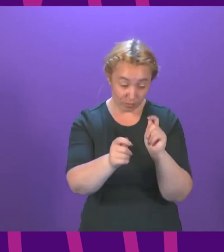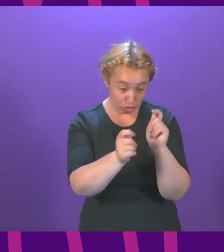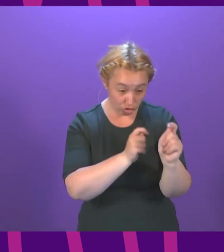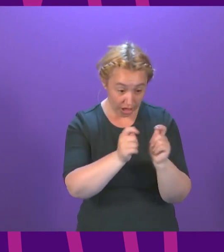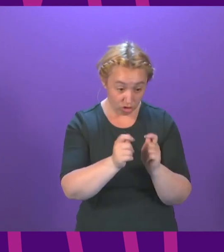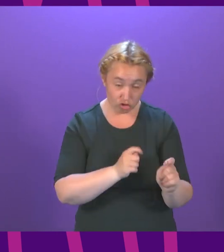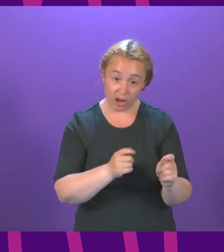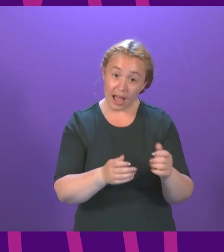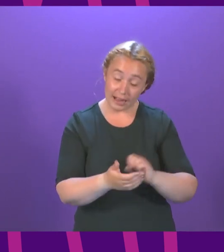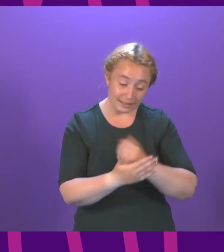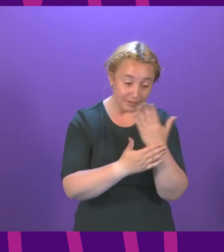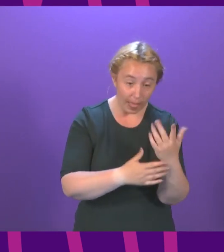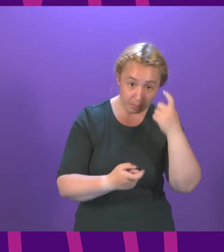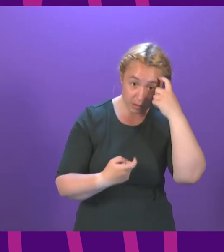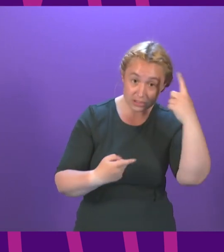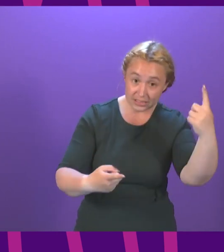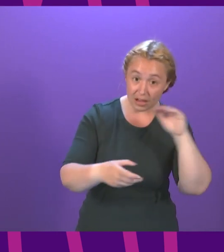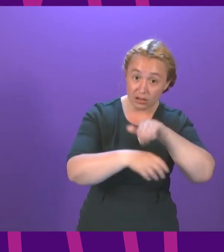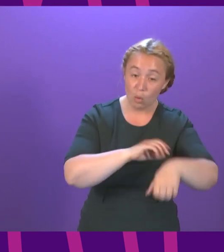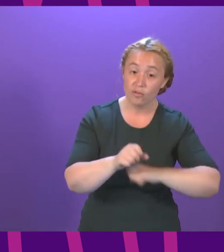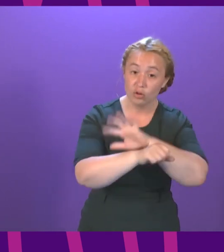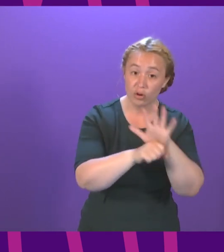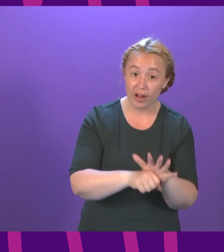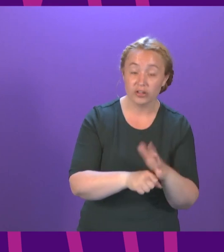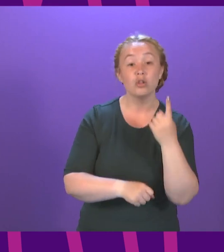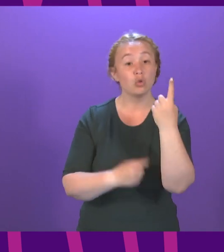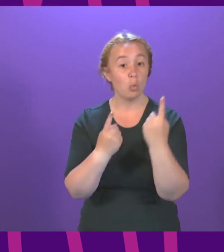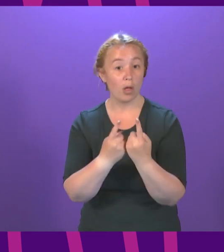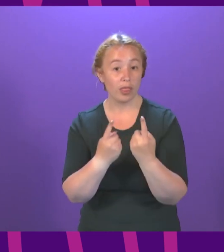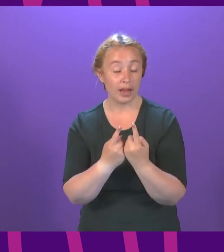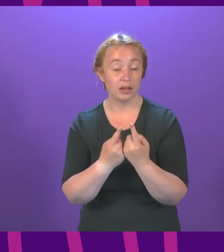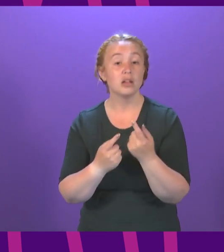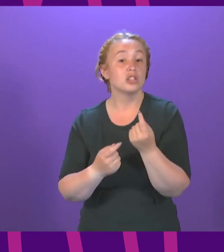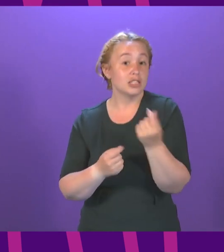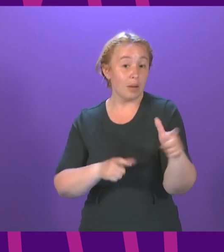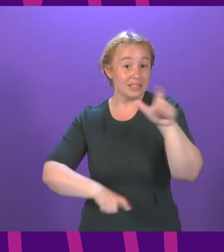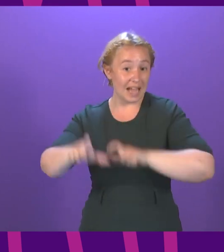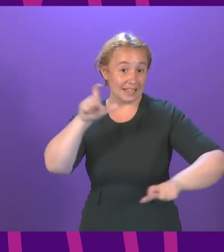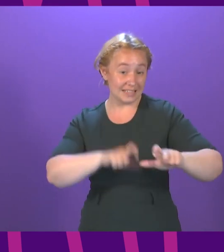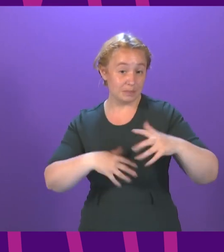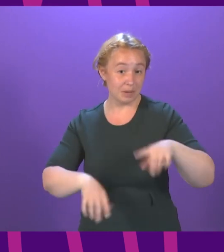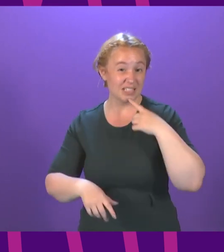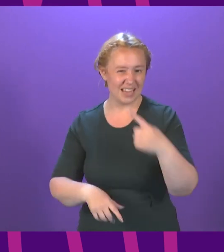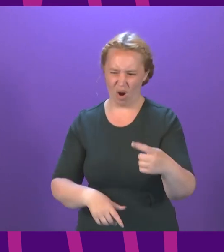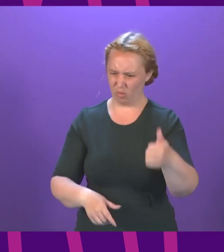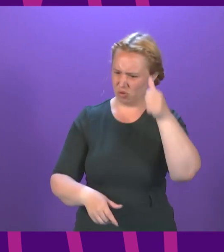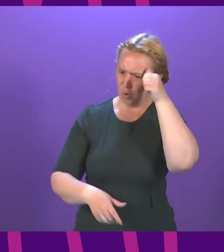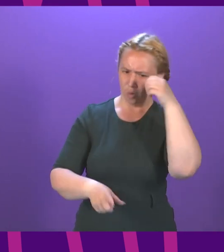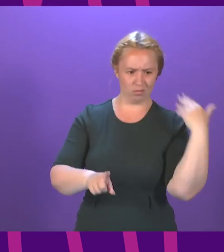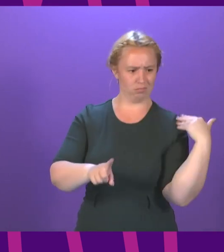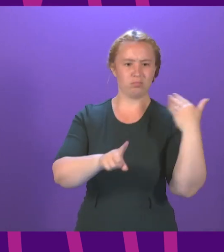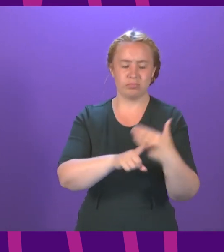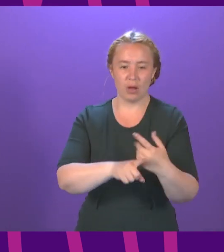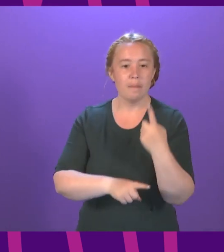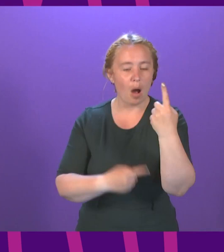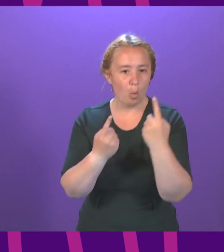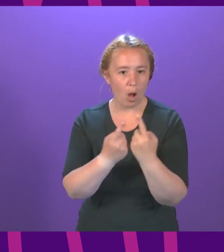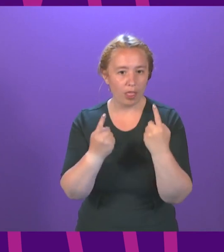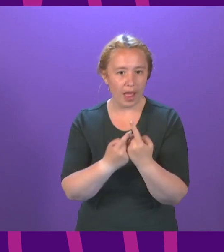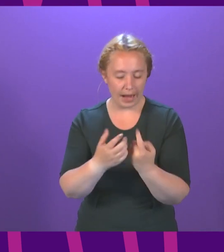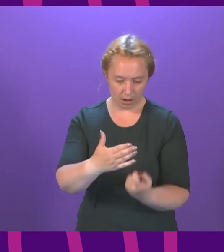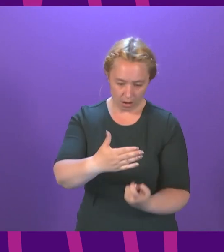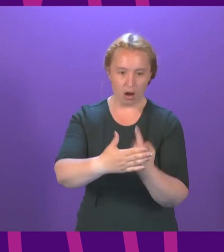understanding of the virus. For example, one thing that has become much more apparent in terms of our